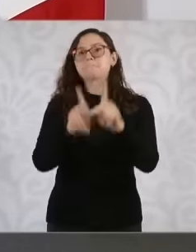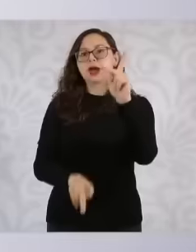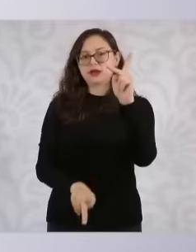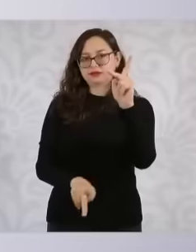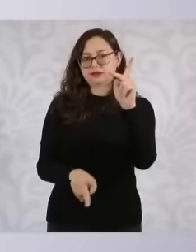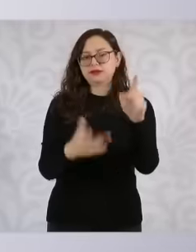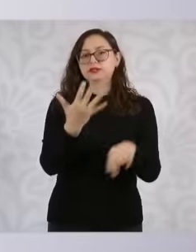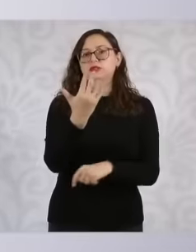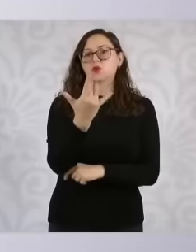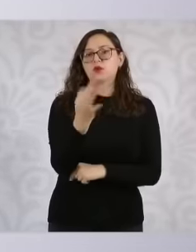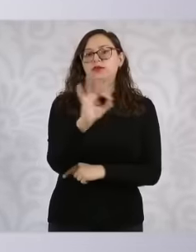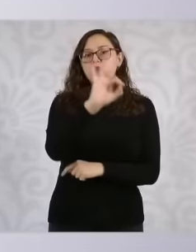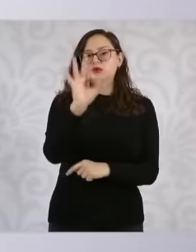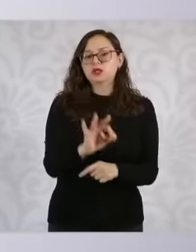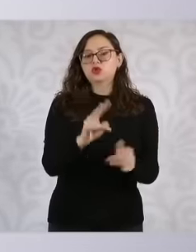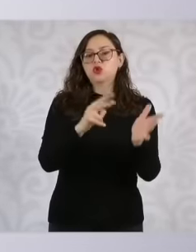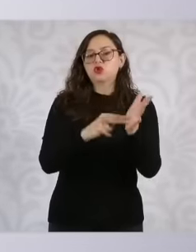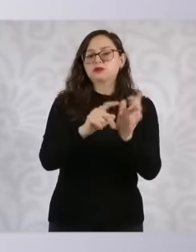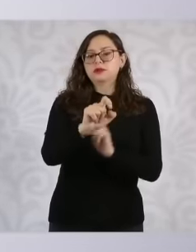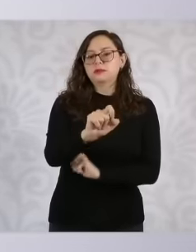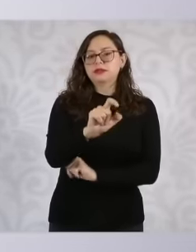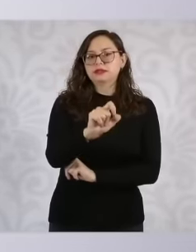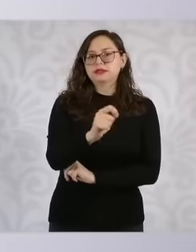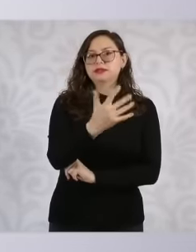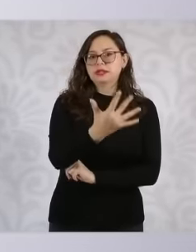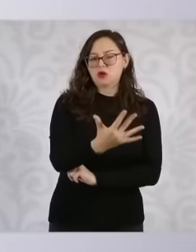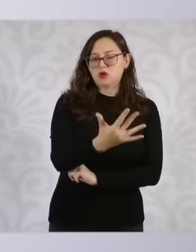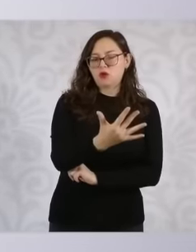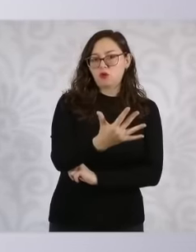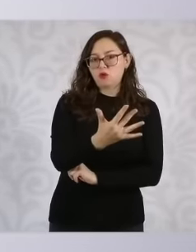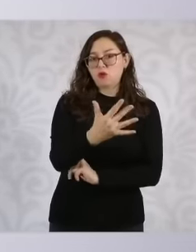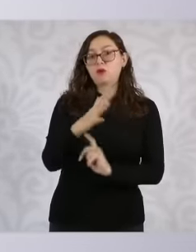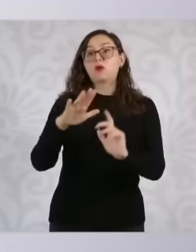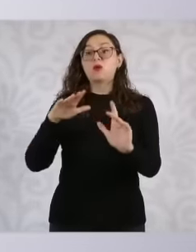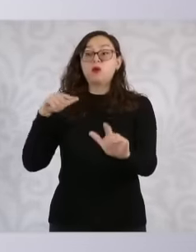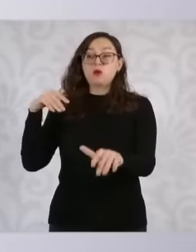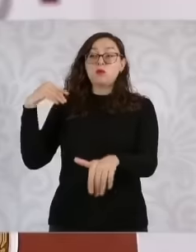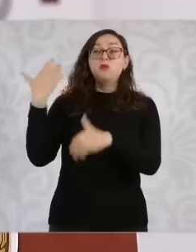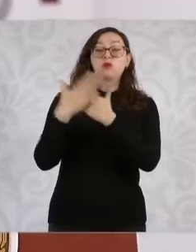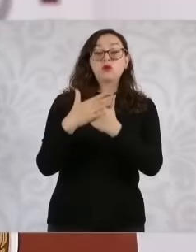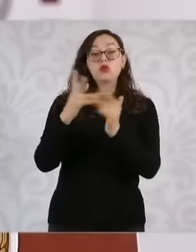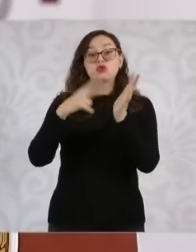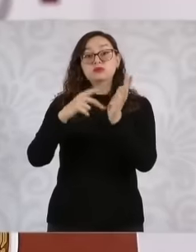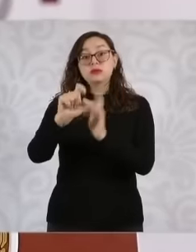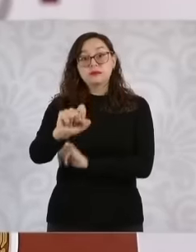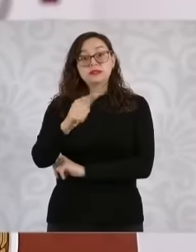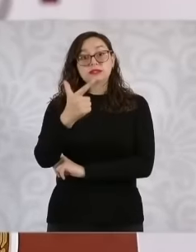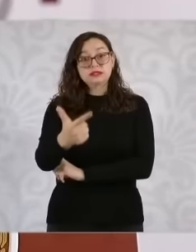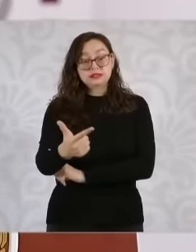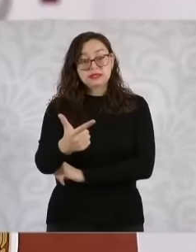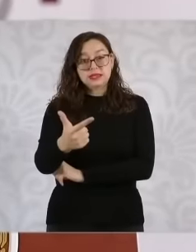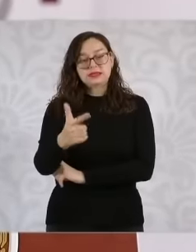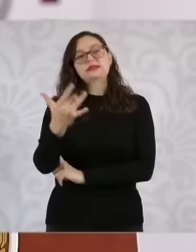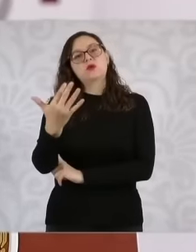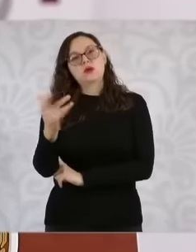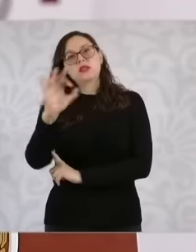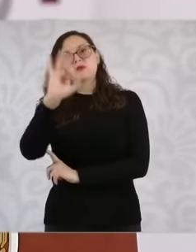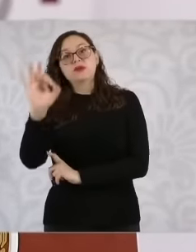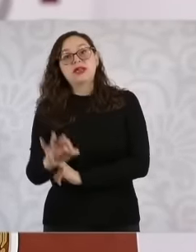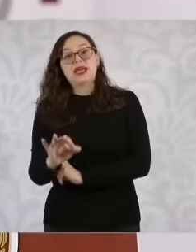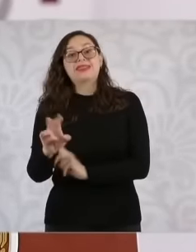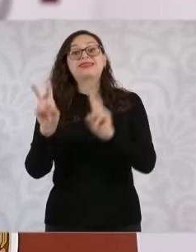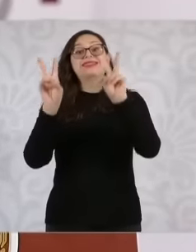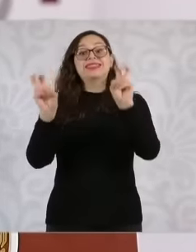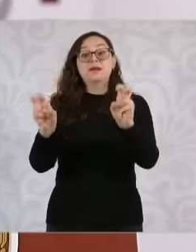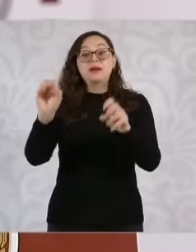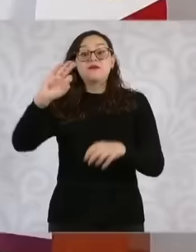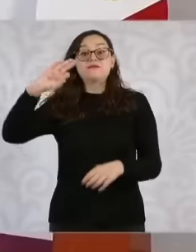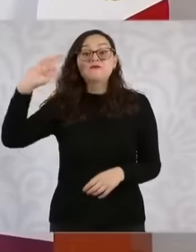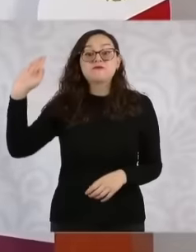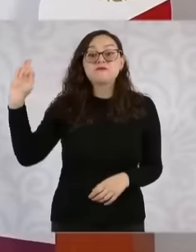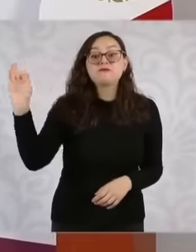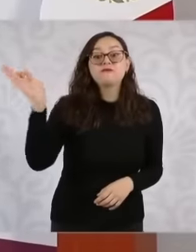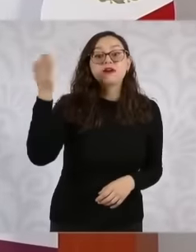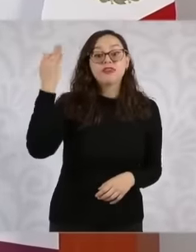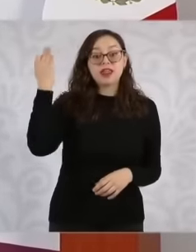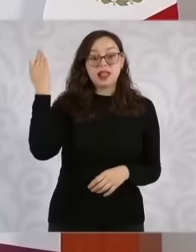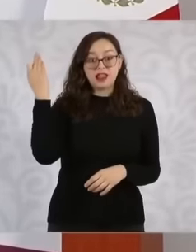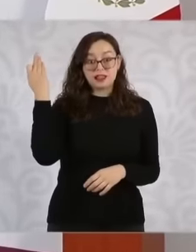in 2027. Of the federal judges, the ministers of the Supreme Court of Justice are done in 2025.